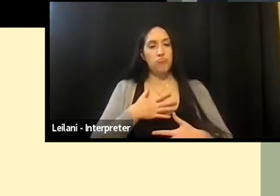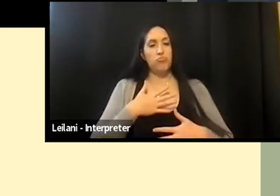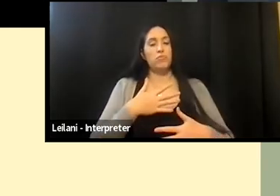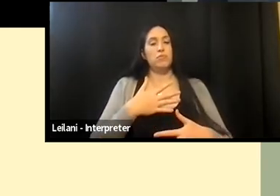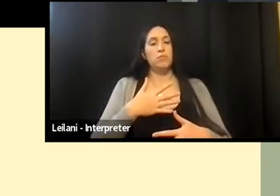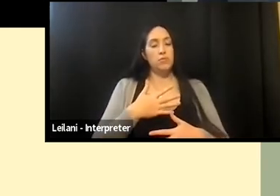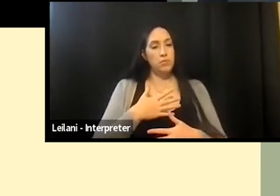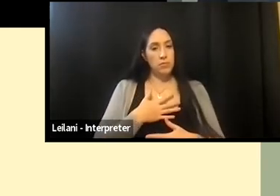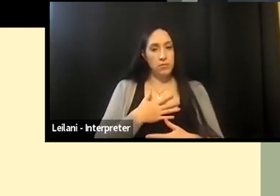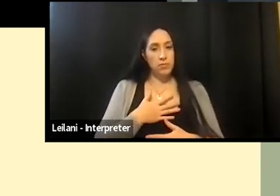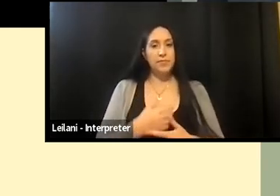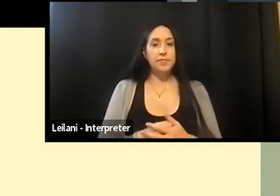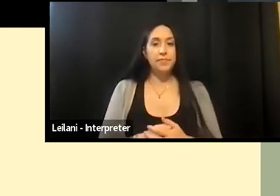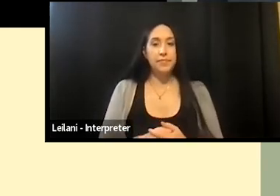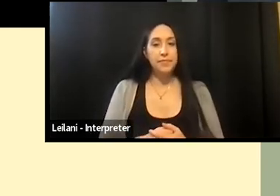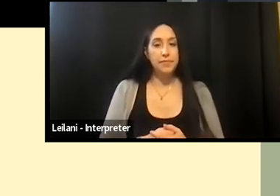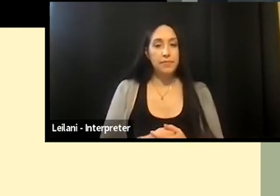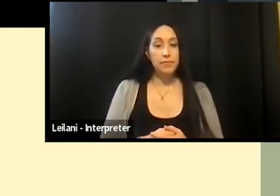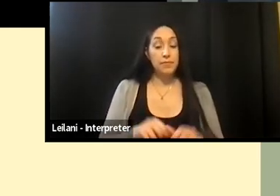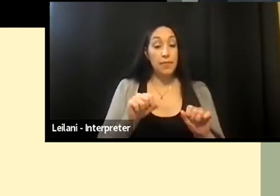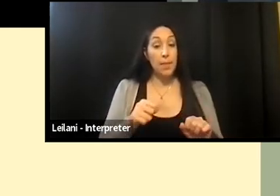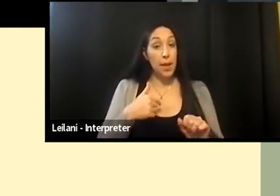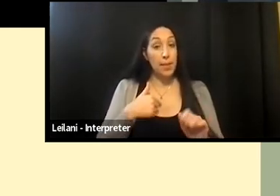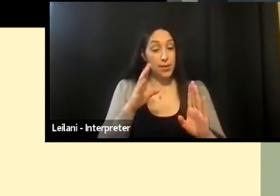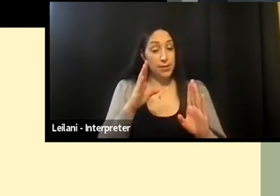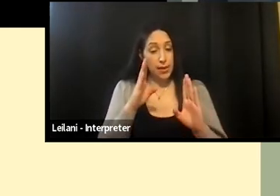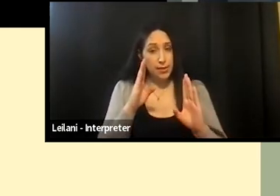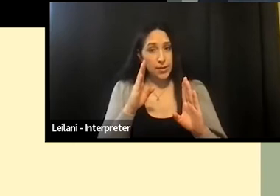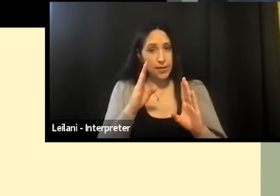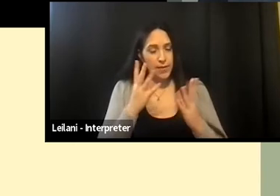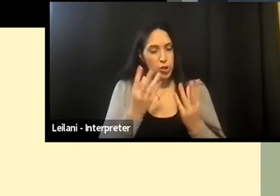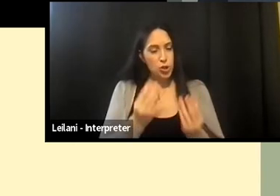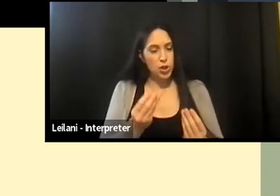May I be attentive and gentle towards my own discomfort and suffering.